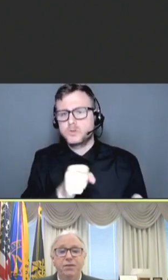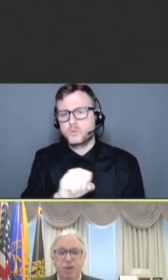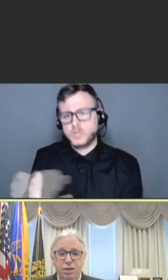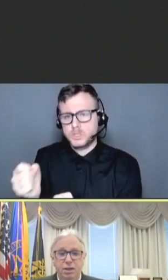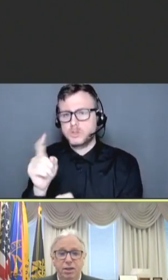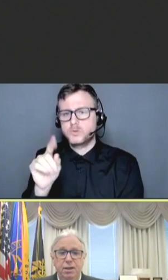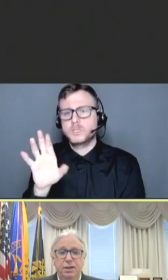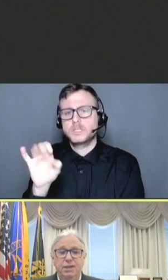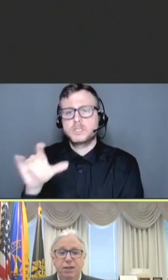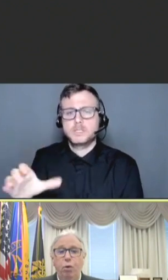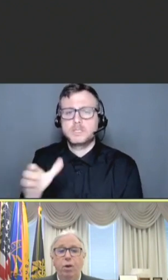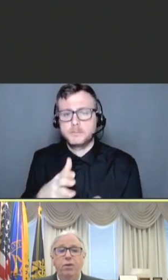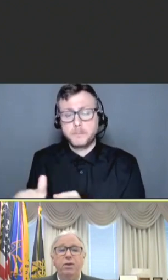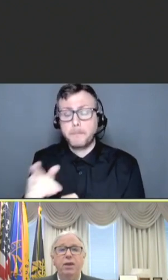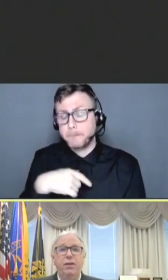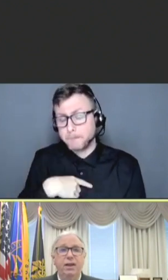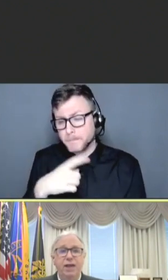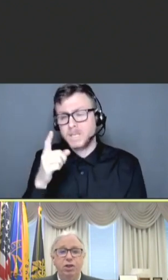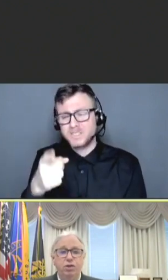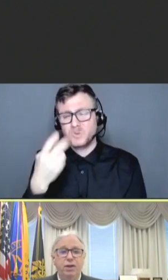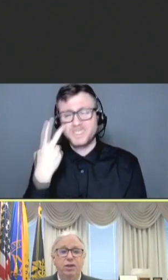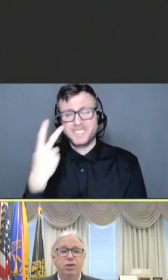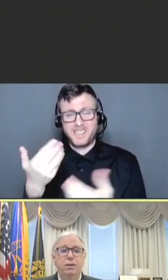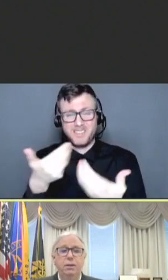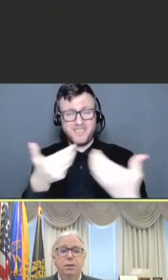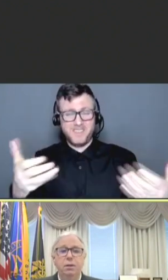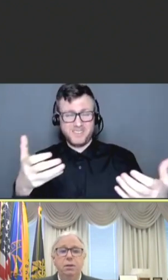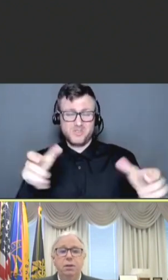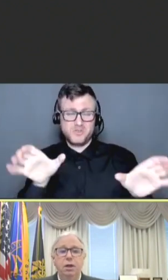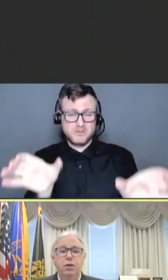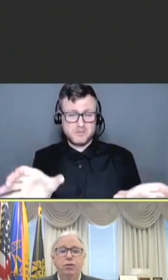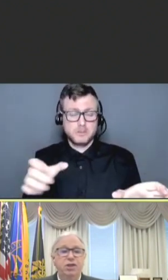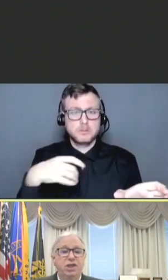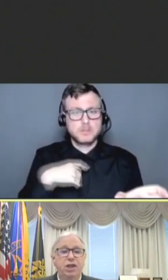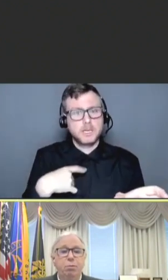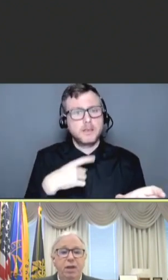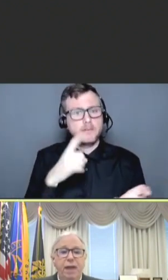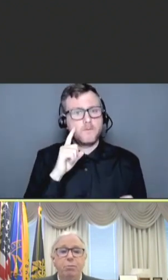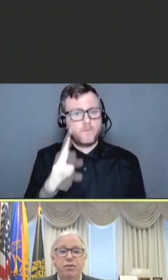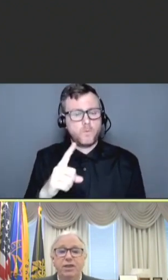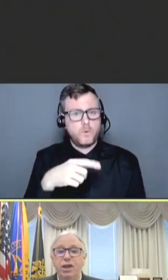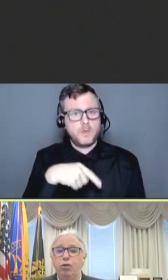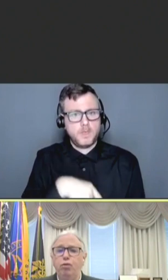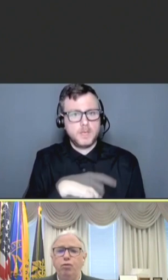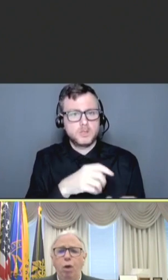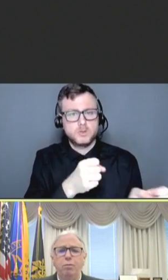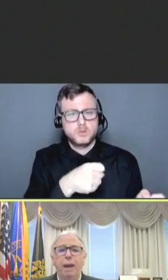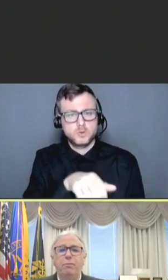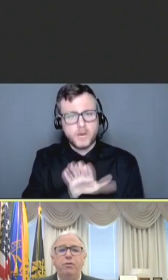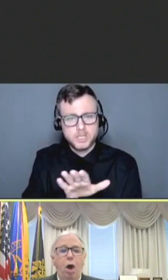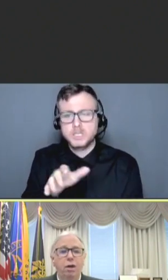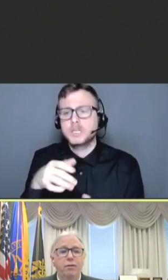the vision set forth in the national strategy. Their strategic plan provides a roadmap for all